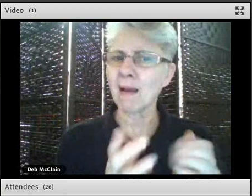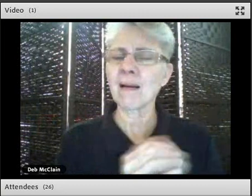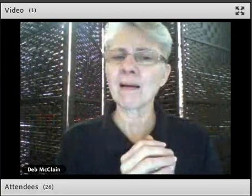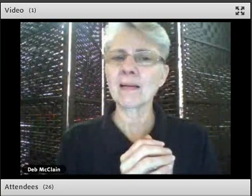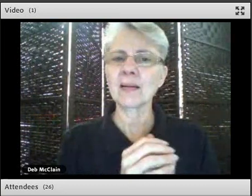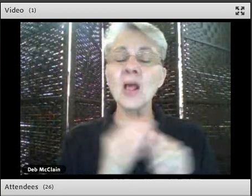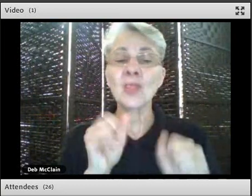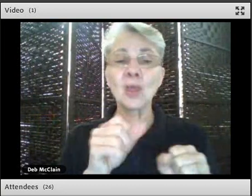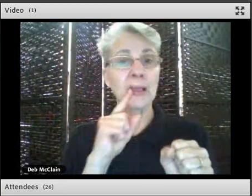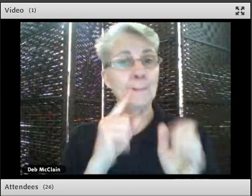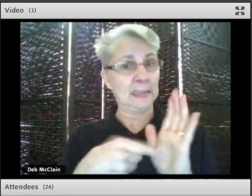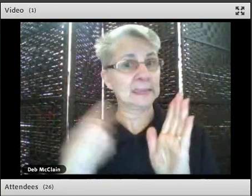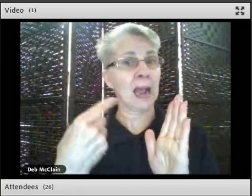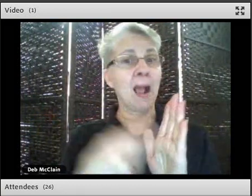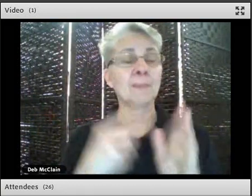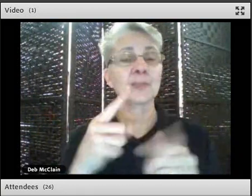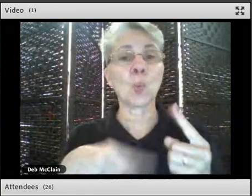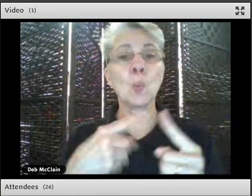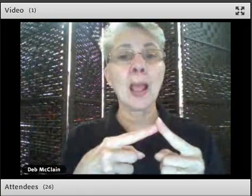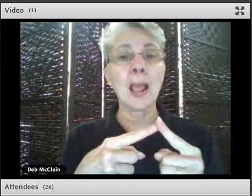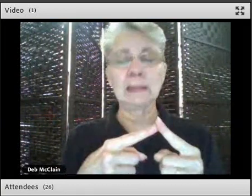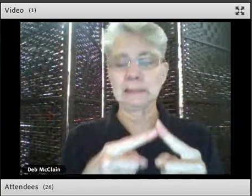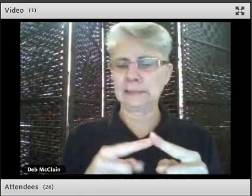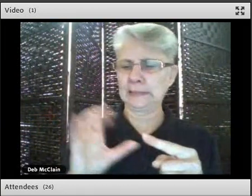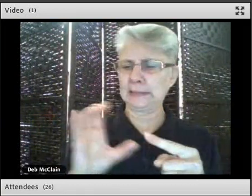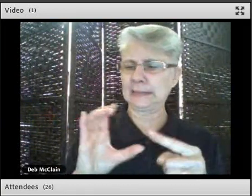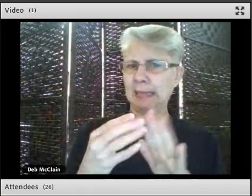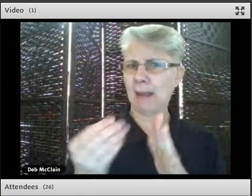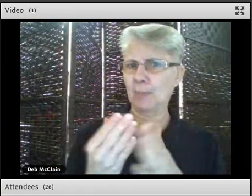is more recent than the "P" copyright date.